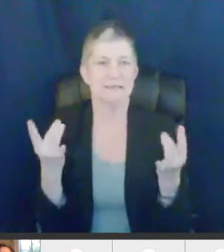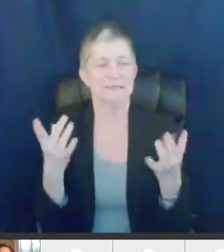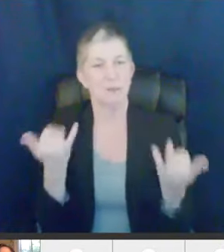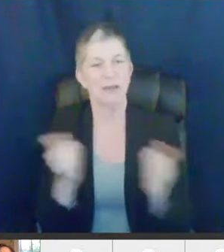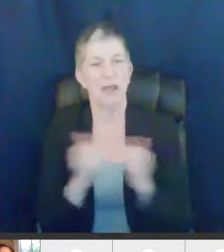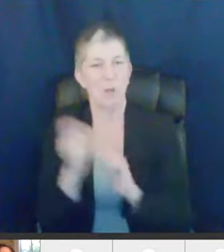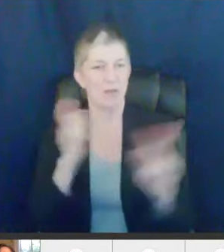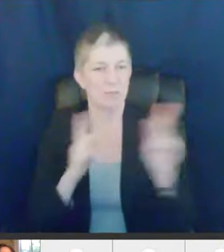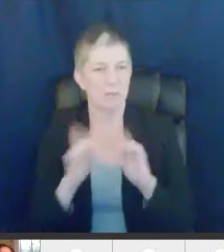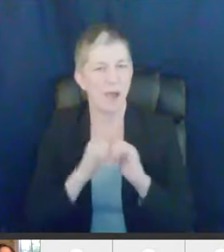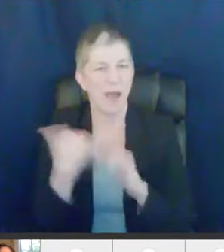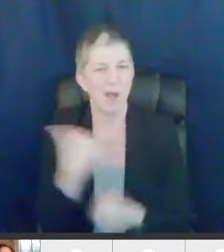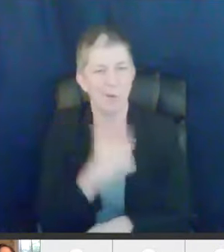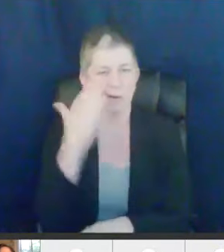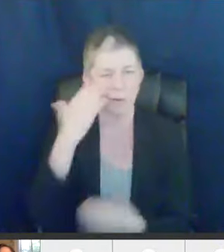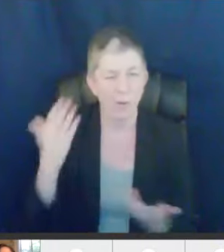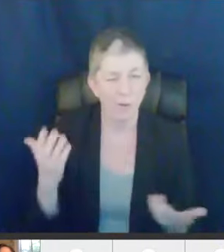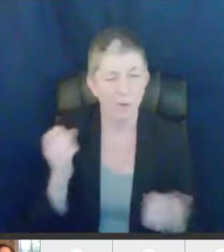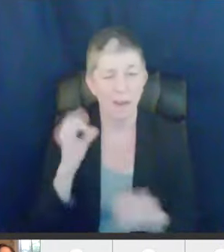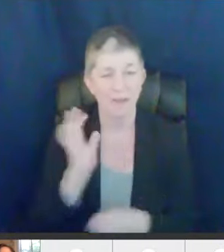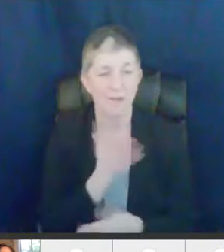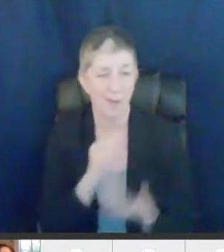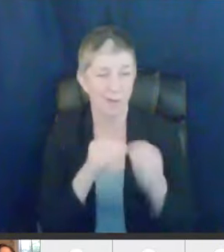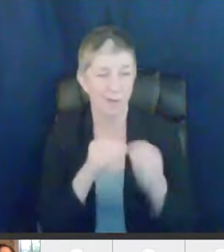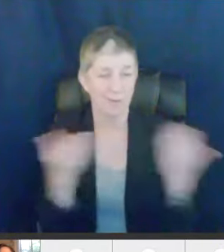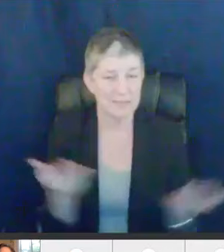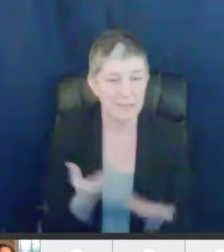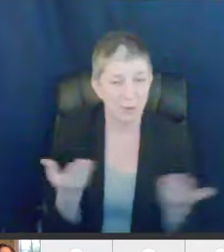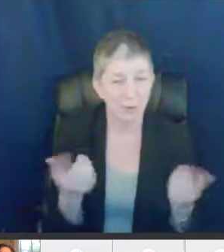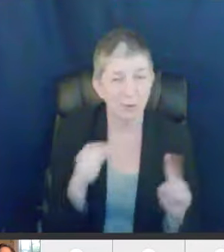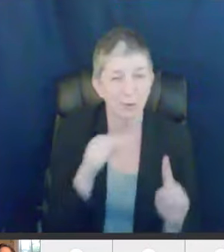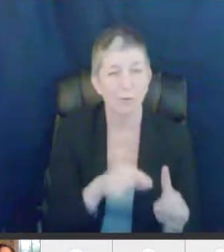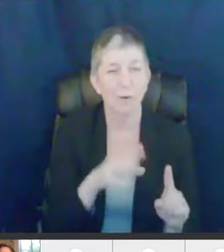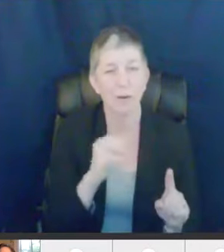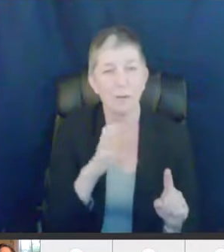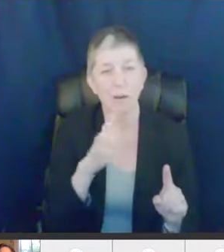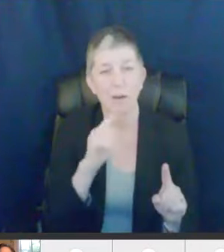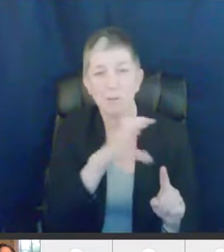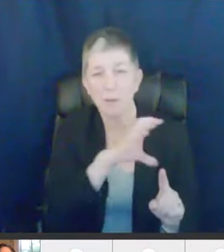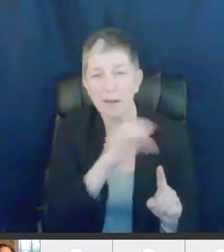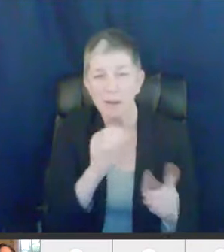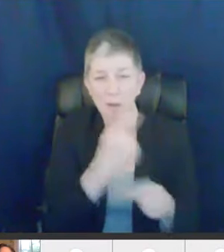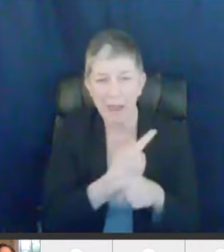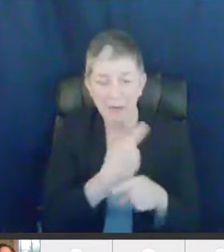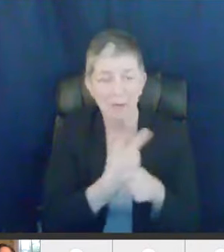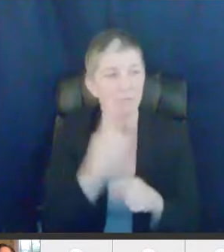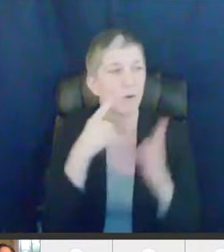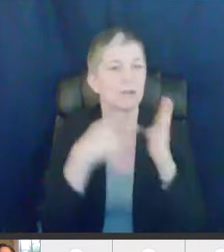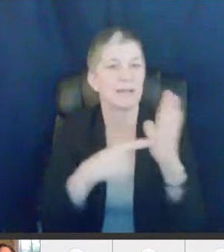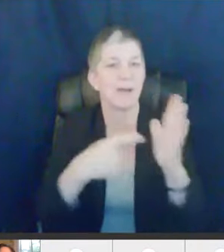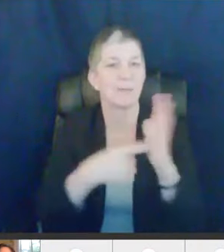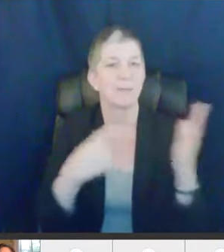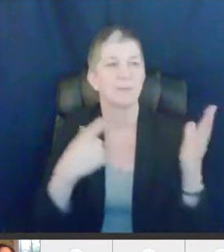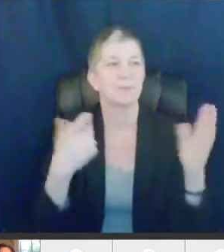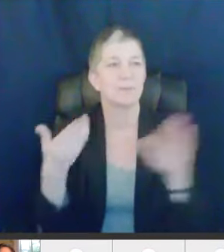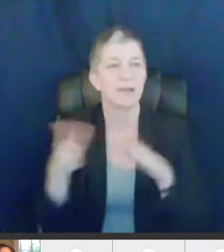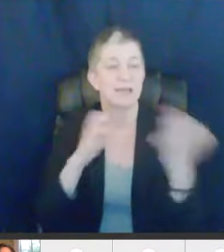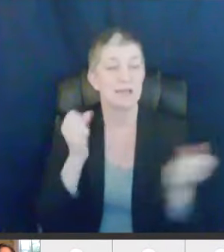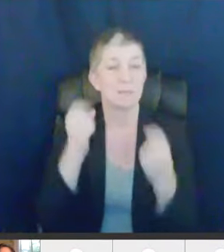how do we know if our numbers here in Montgomery County are accurate for example there were there were deaths posted at one nursing home and then the